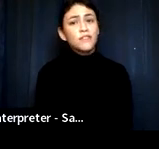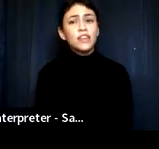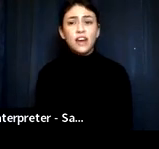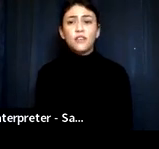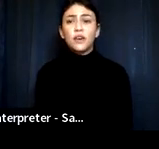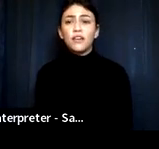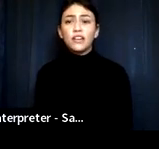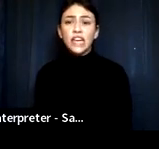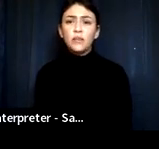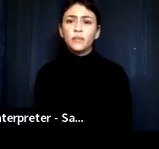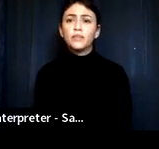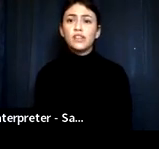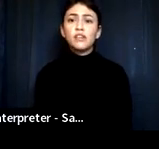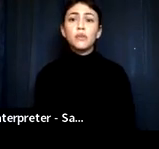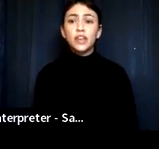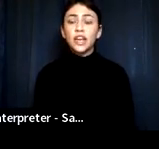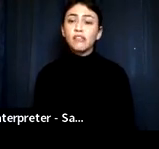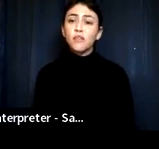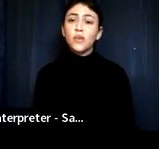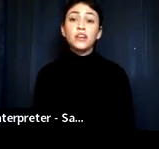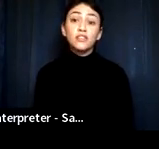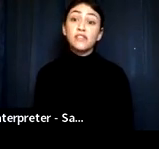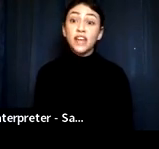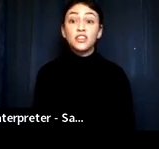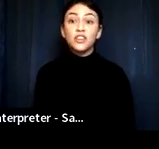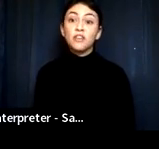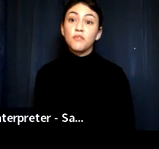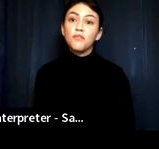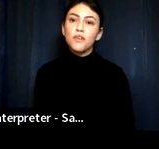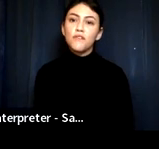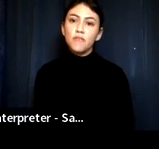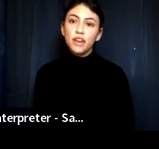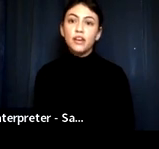But I really had quite a hard time just communicating, so that we can understand each other and forward from there.